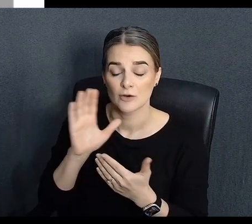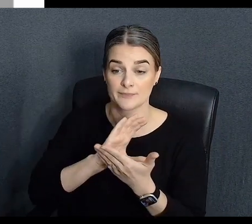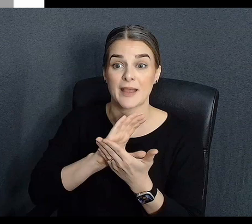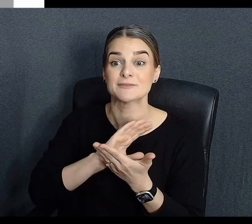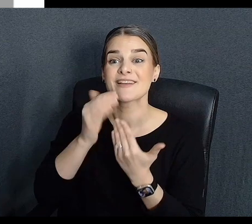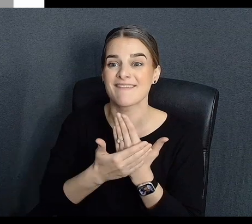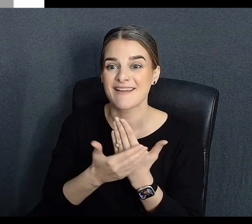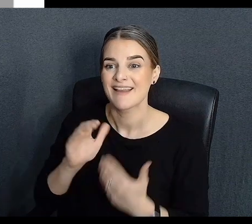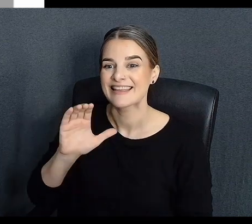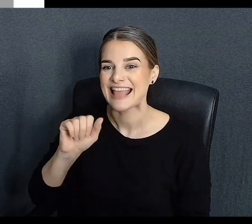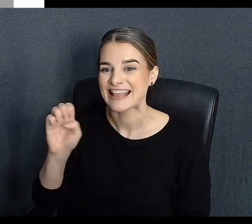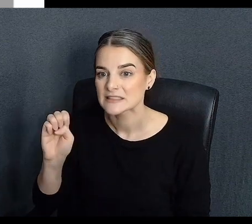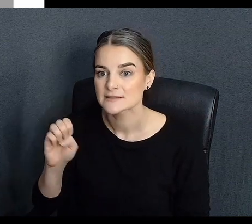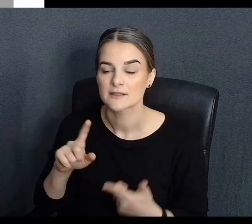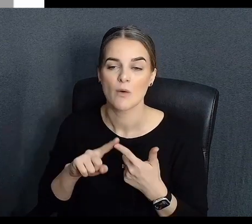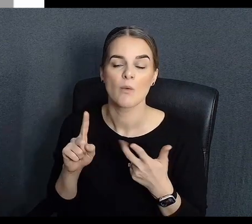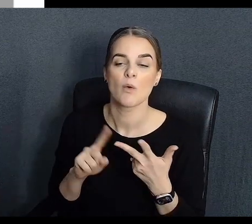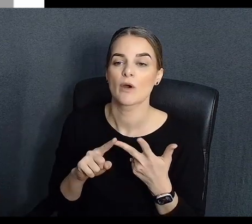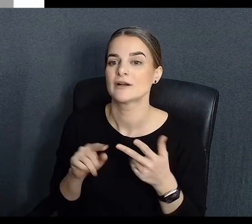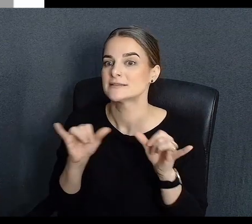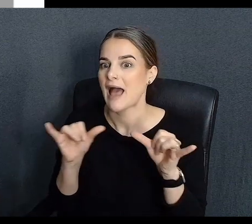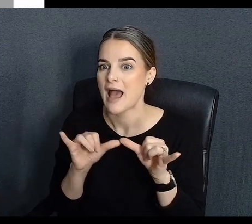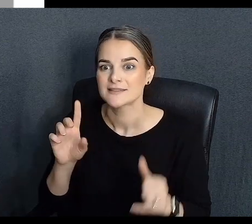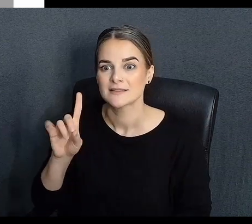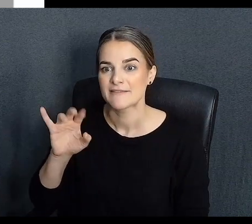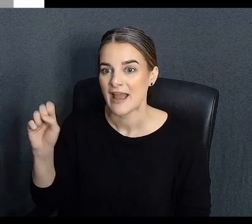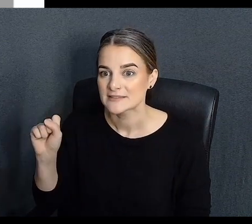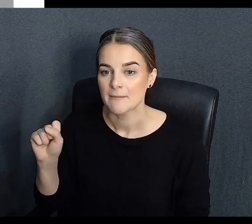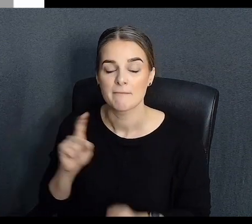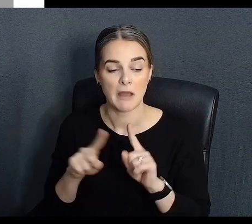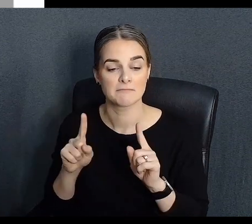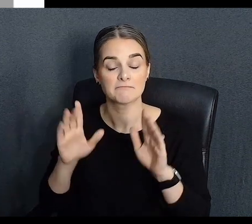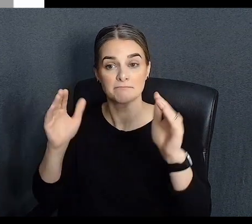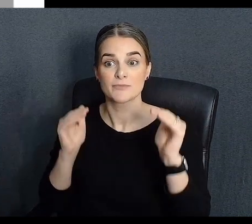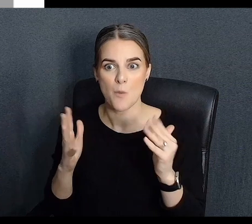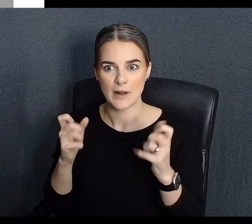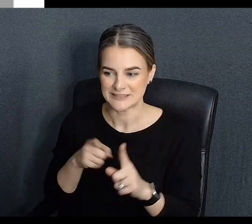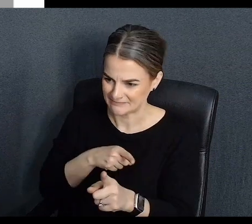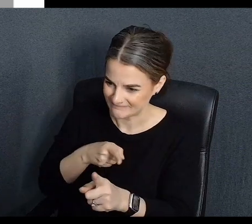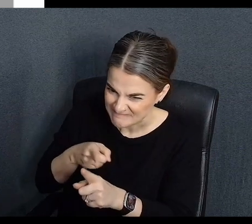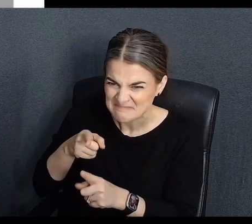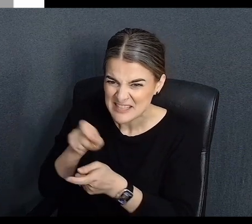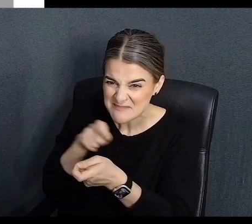But if we're looking for a very specific type of language software, or a very specific app,